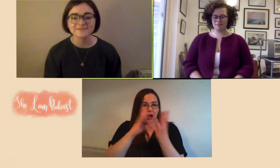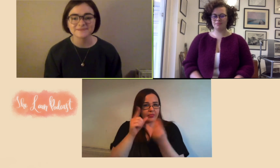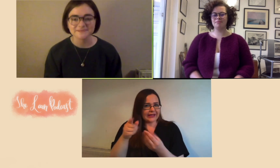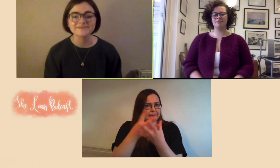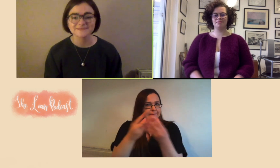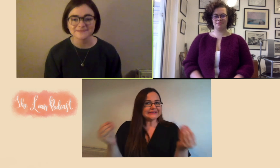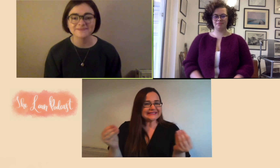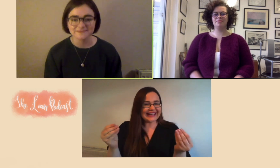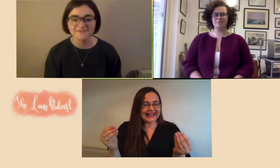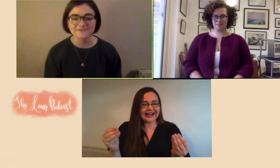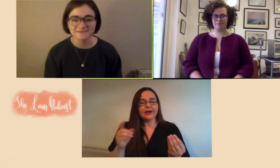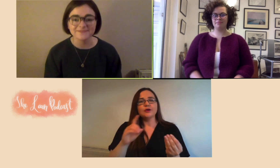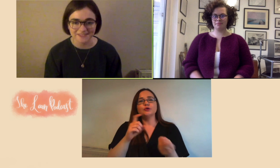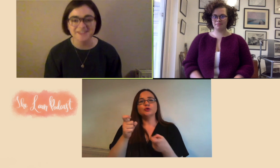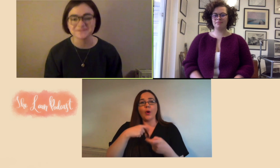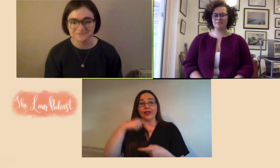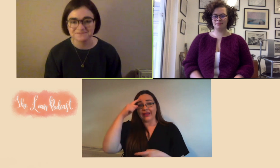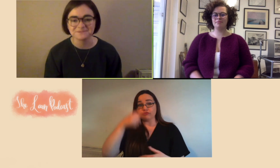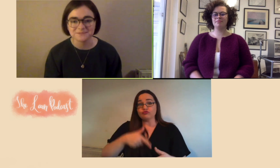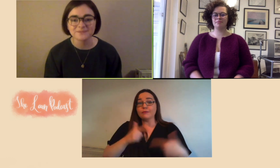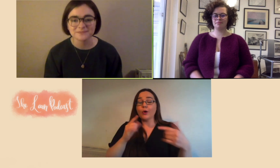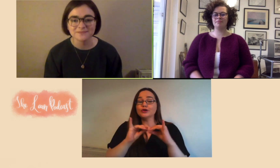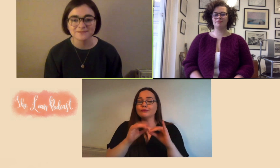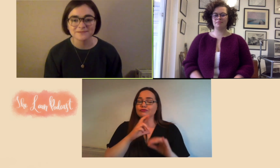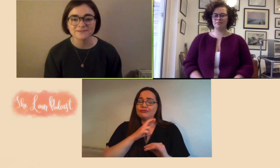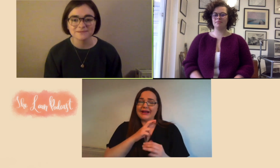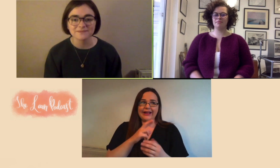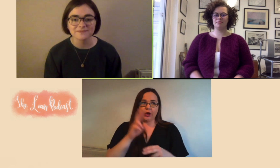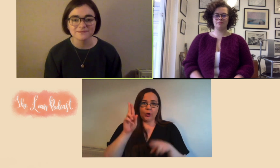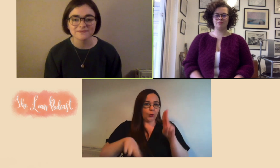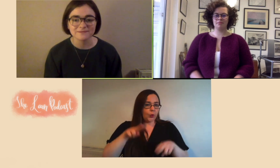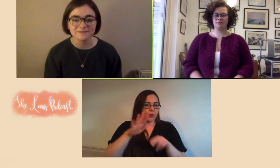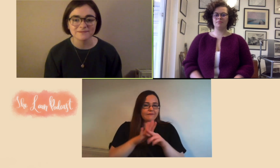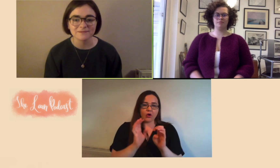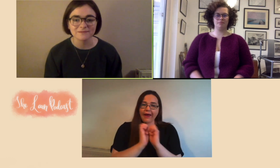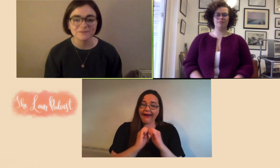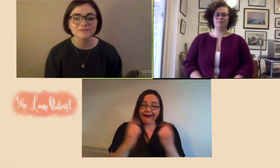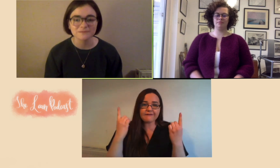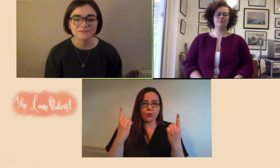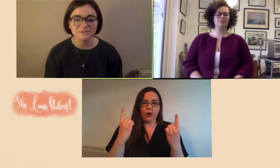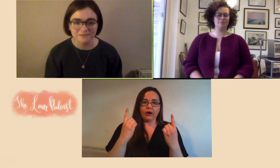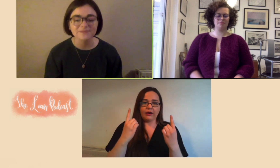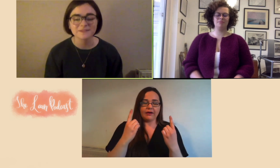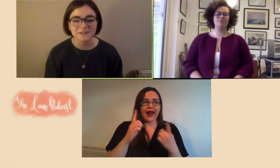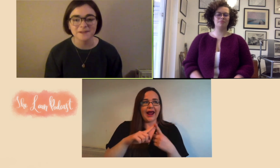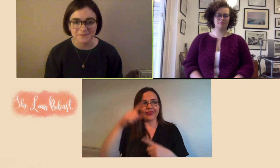or you would have seen them in the meeting. So that element is gone too. So I think remote interpreting it's just so new for everyone.